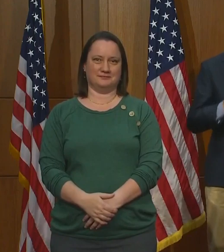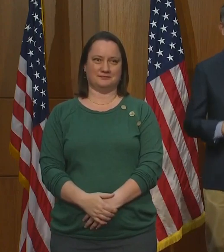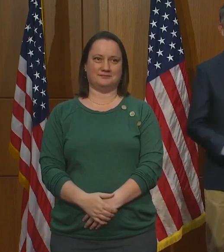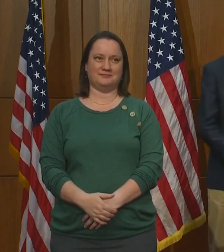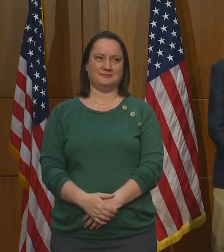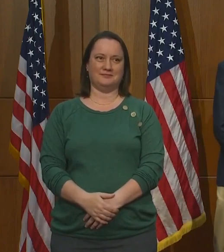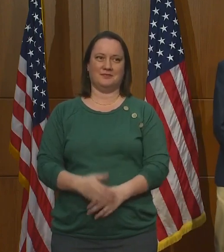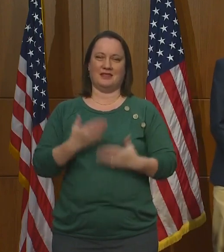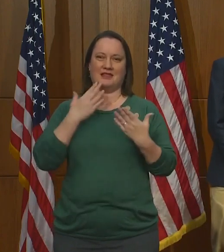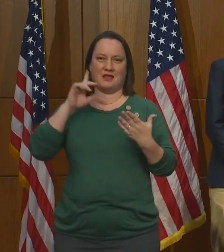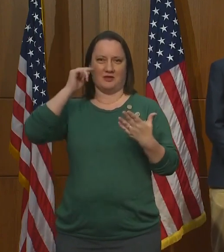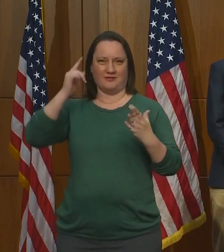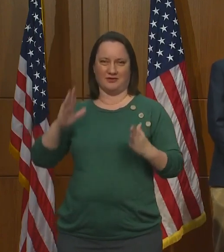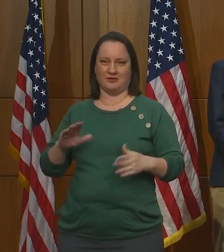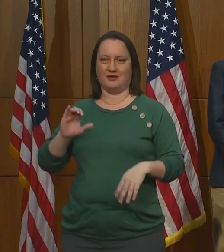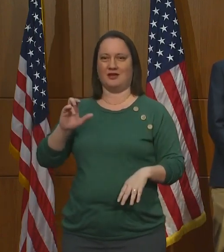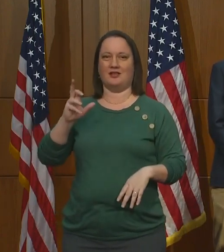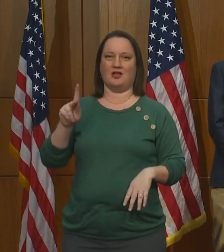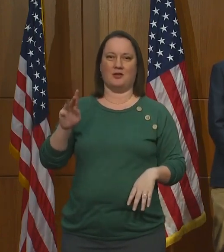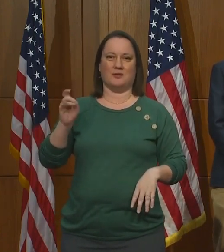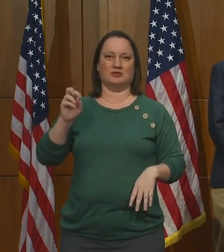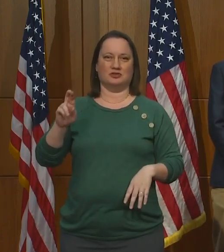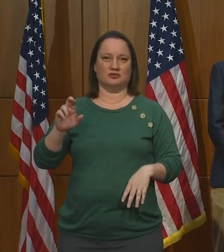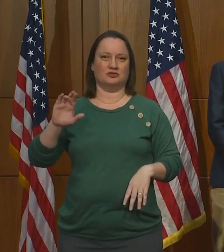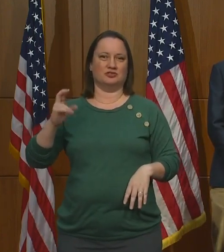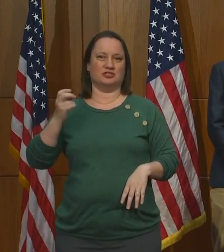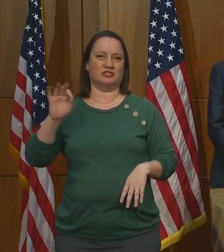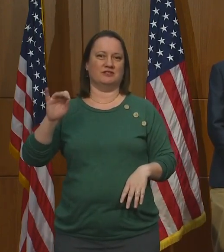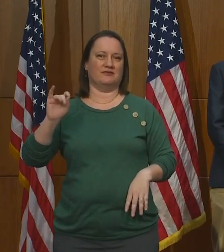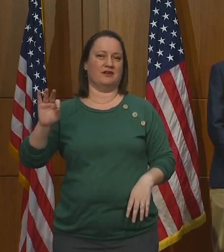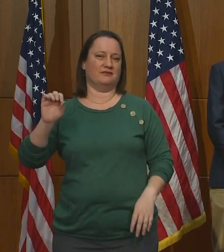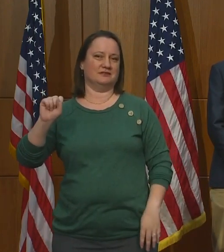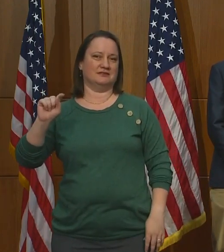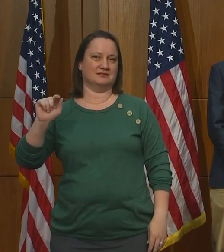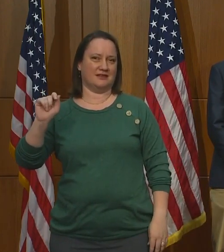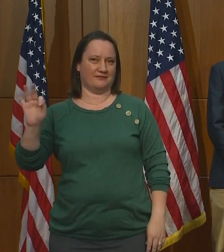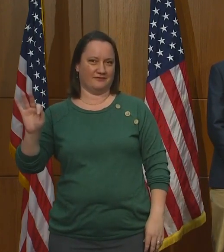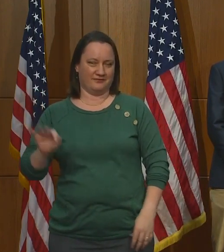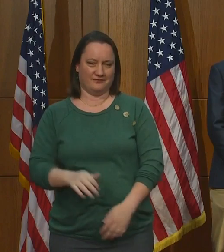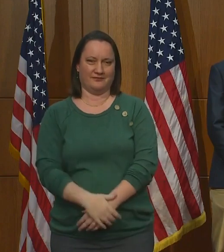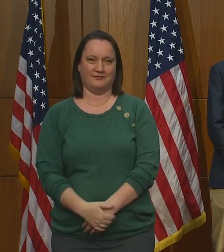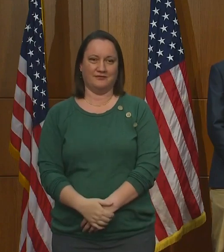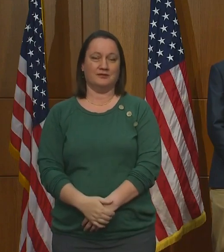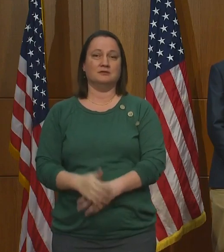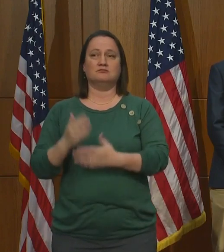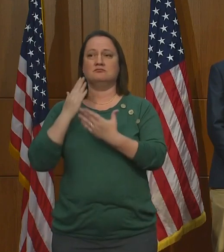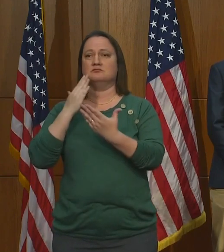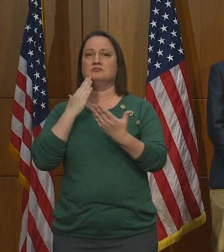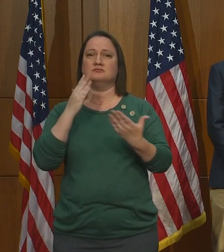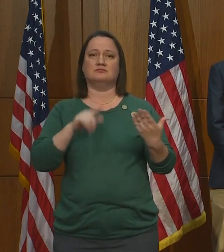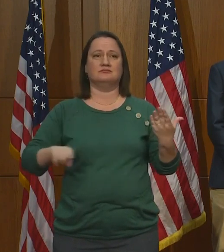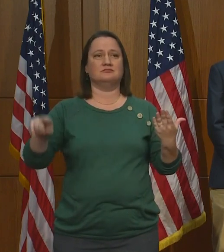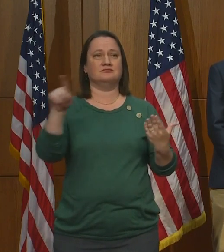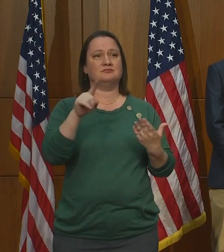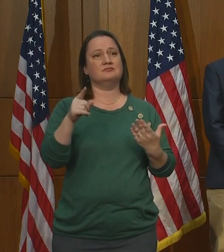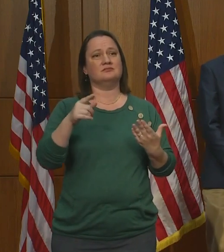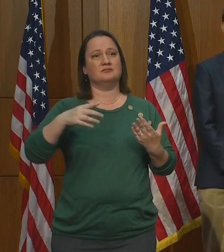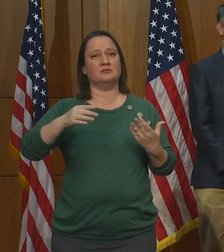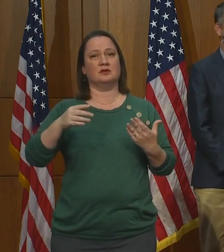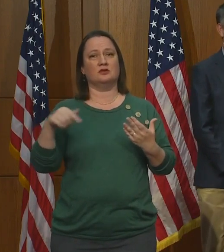MERCER. THANK YOU. AGAIN CLARK